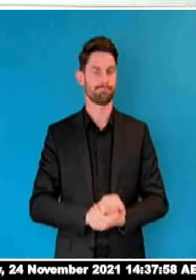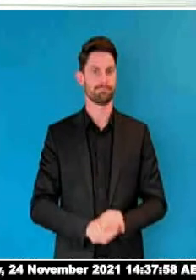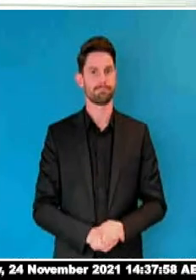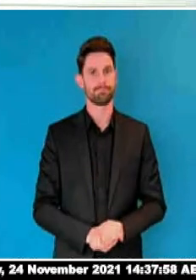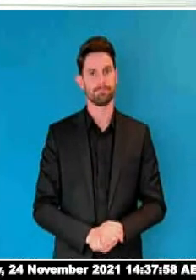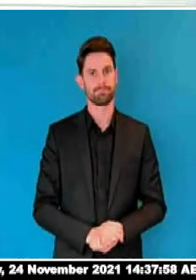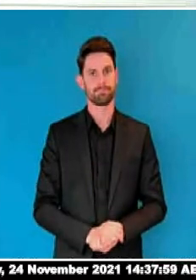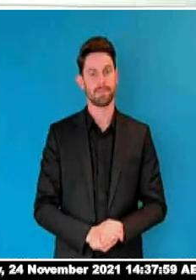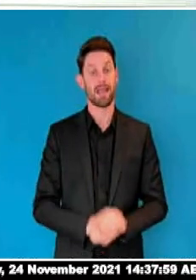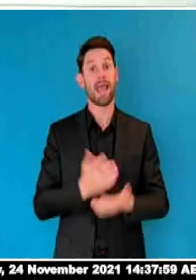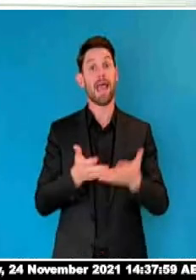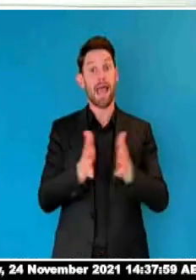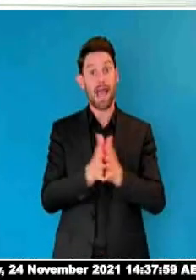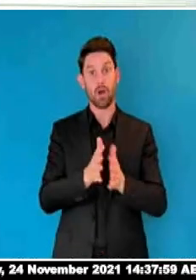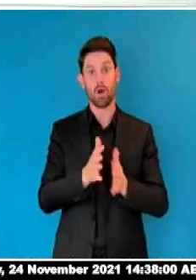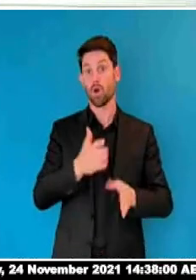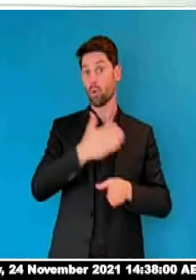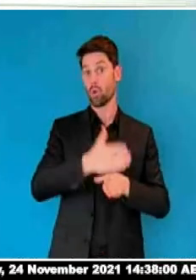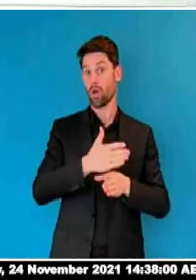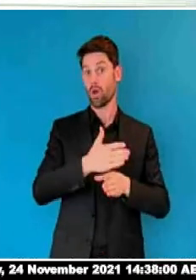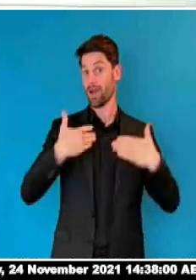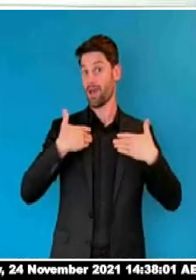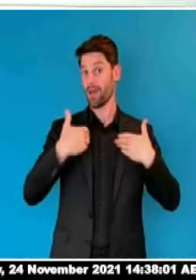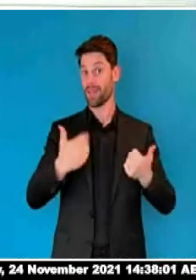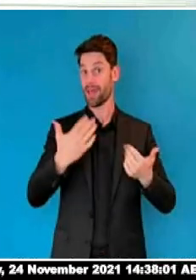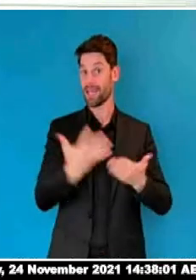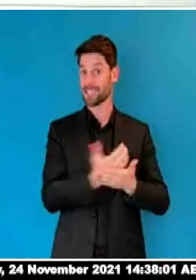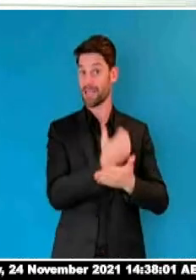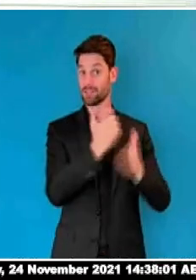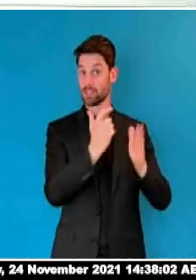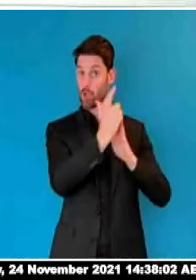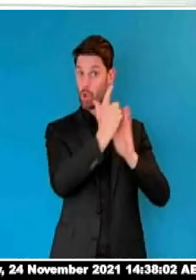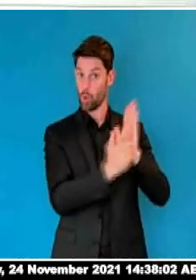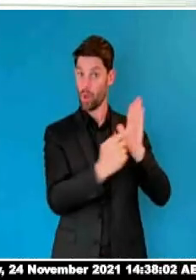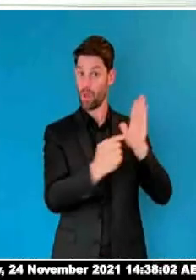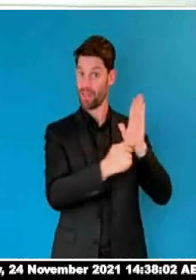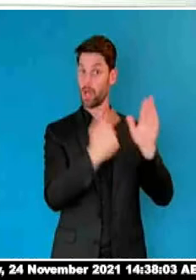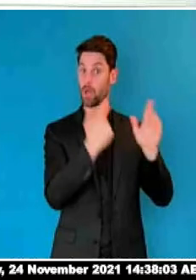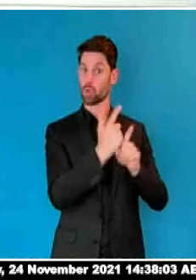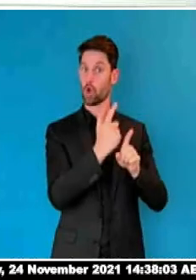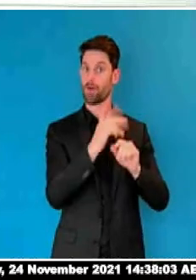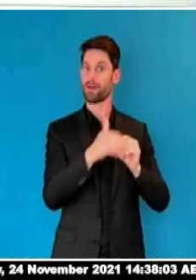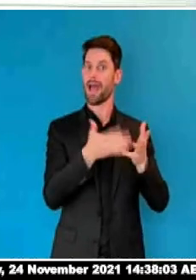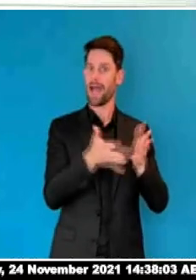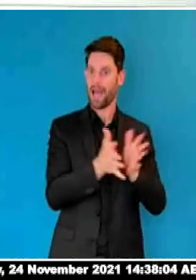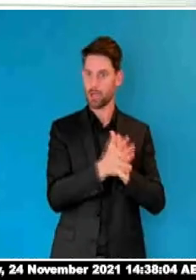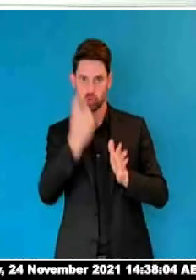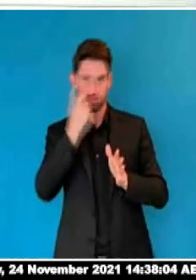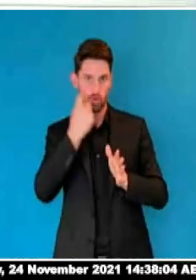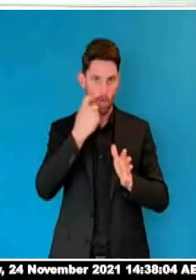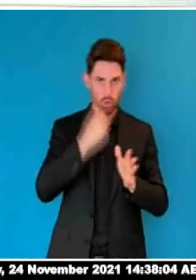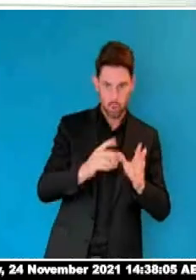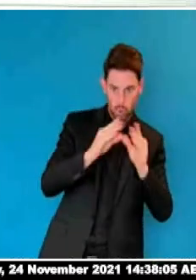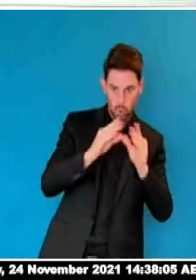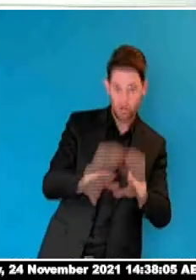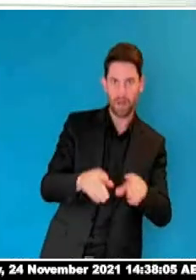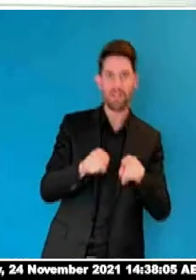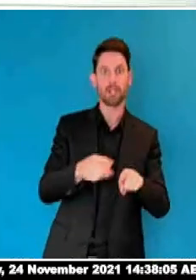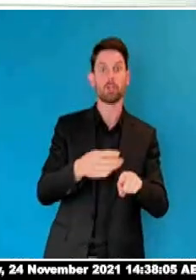And the way that the work health and safety laws operate is that they go towards addressing the risk in the workplace. Yes.